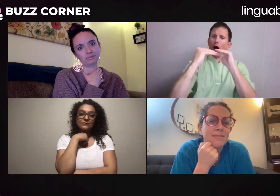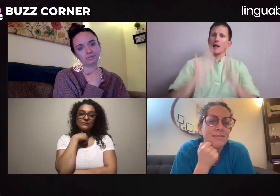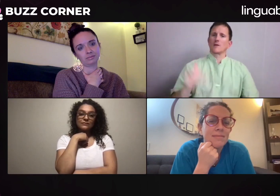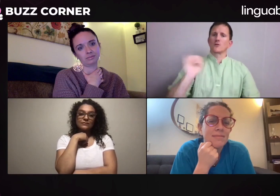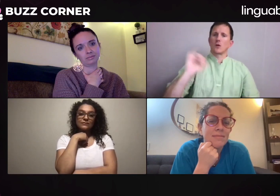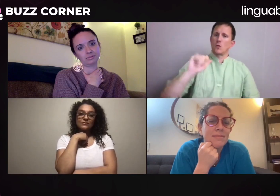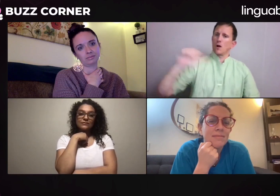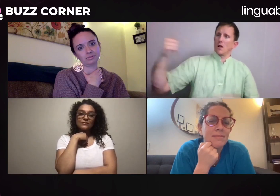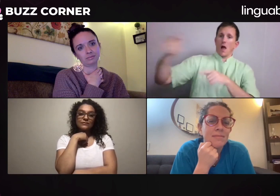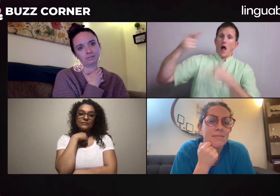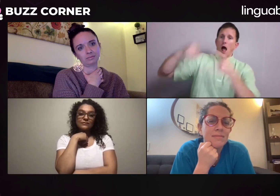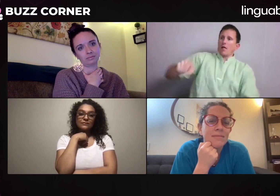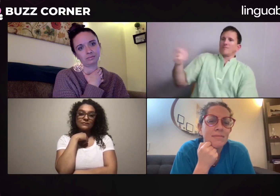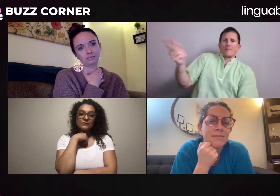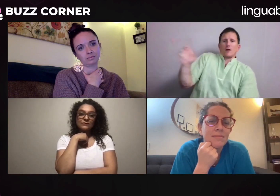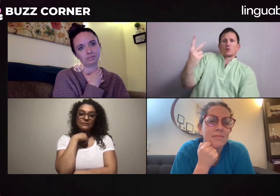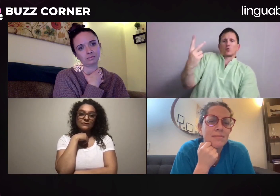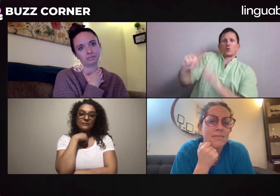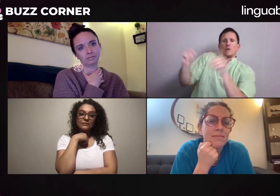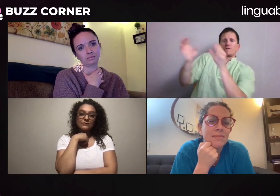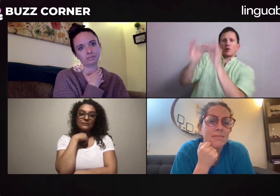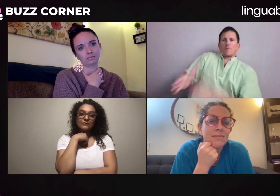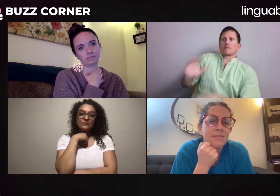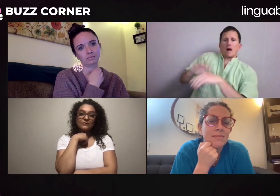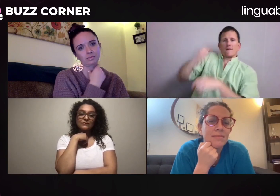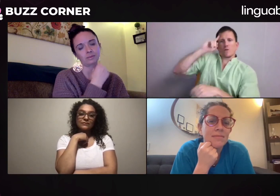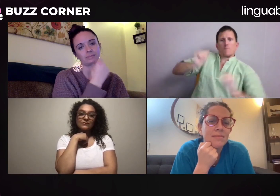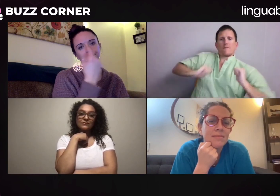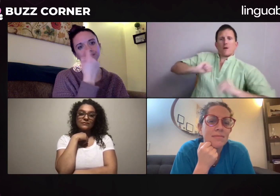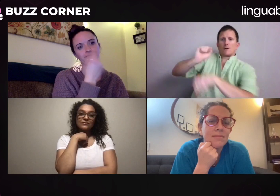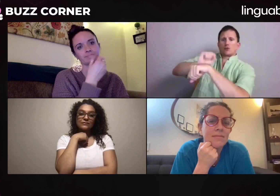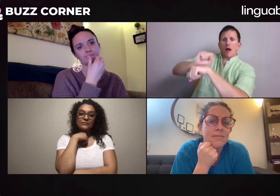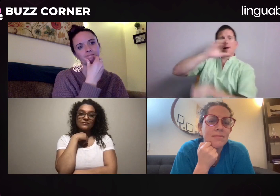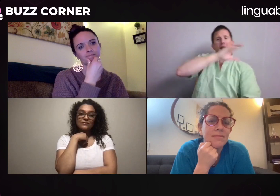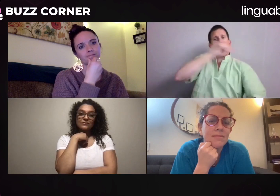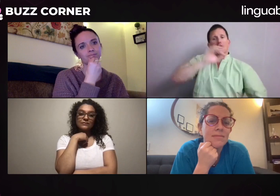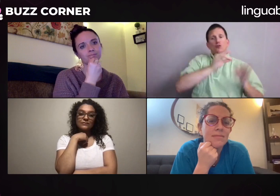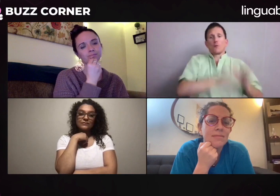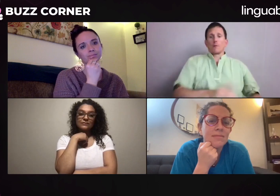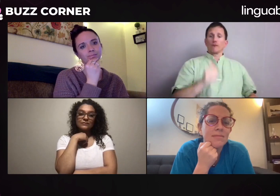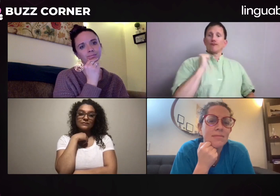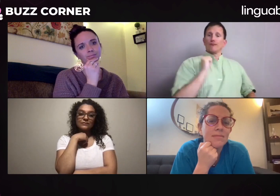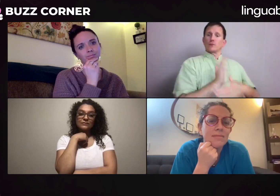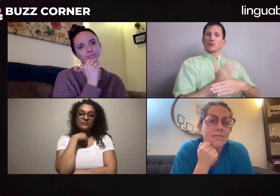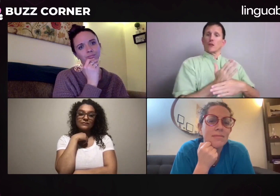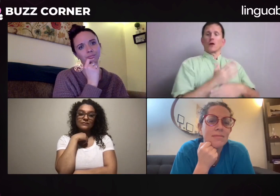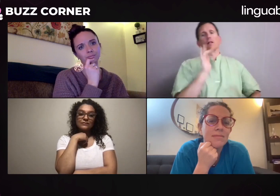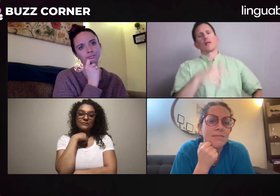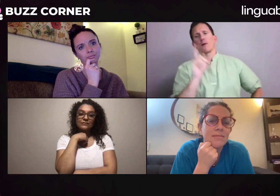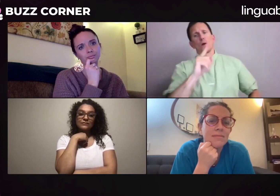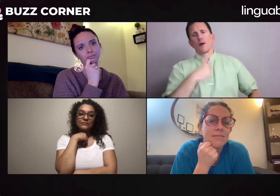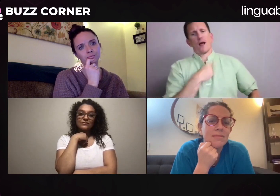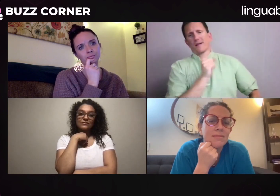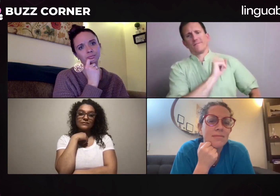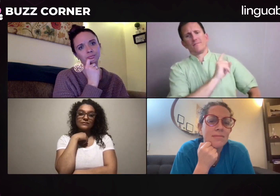That's not promoting other colleagues at all. What if there's another interpreter there? There's a team of interpreters, but I'm only promoting myself.